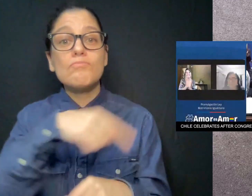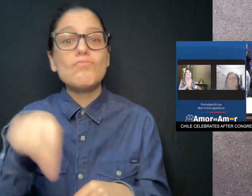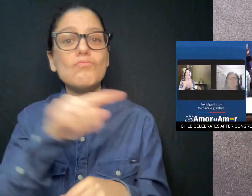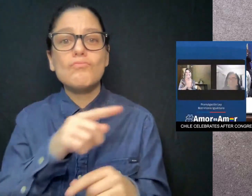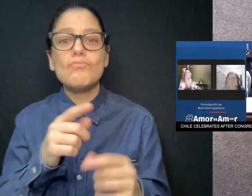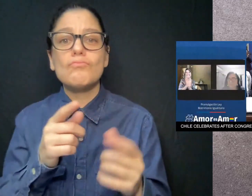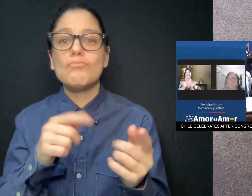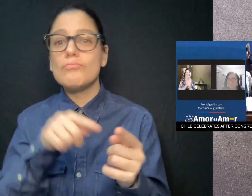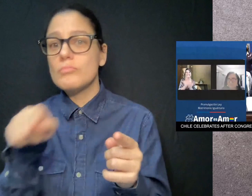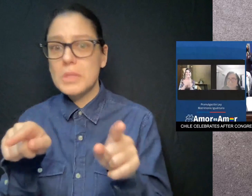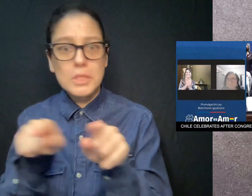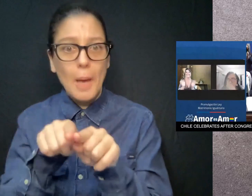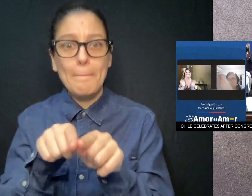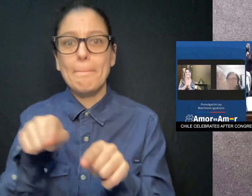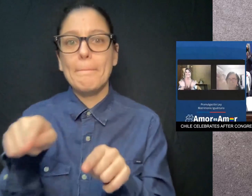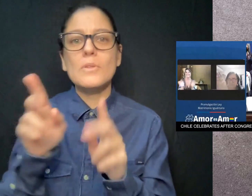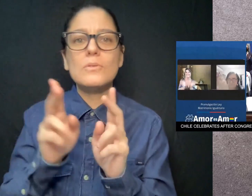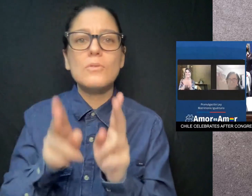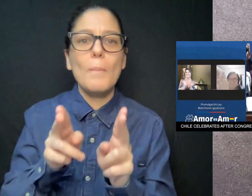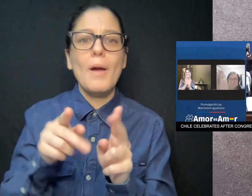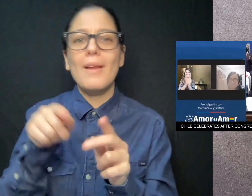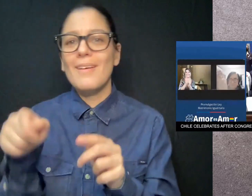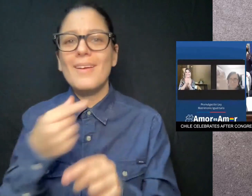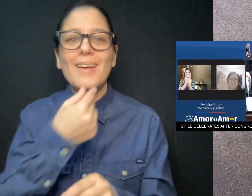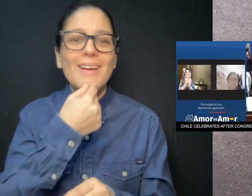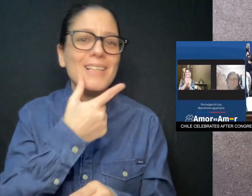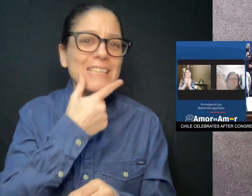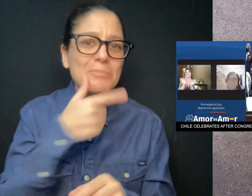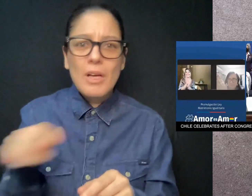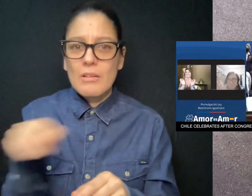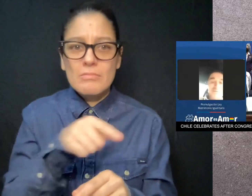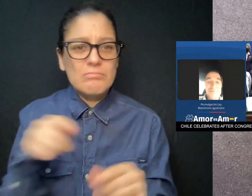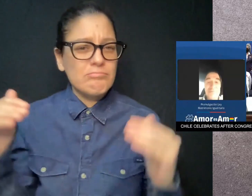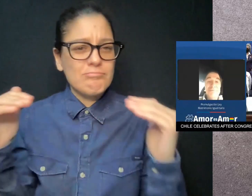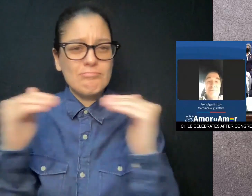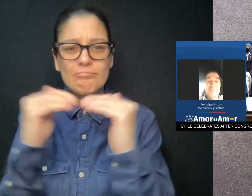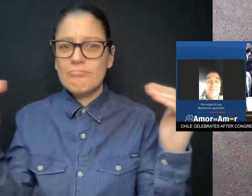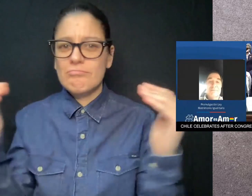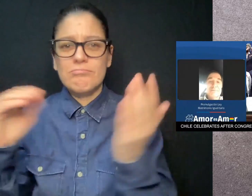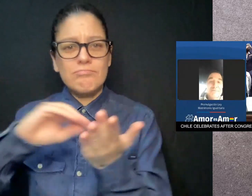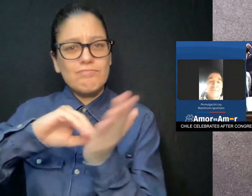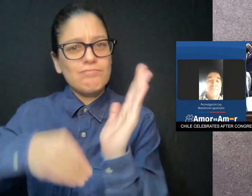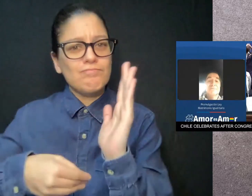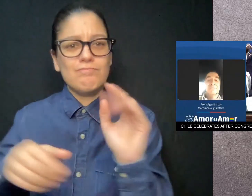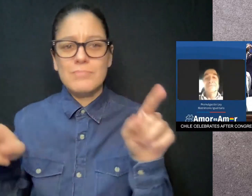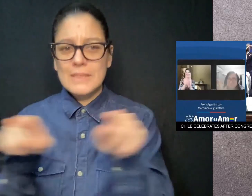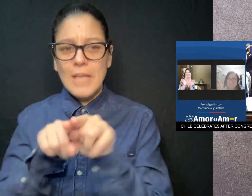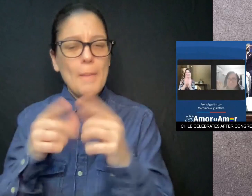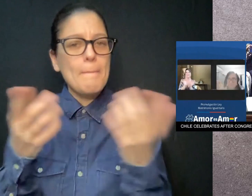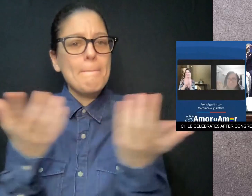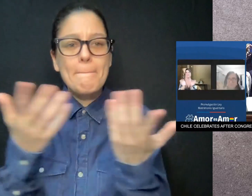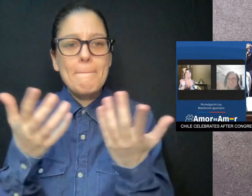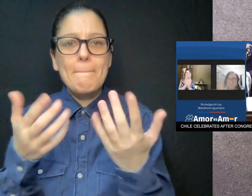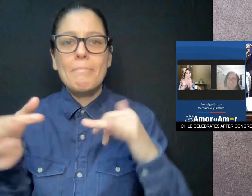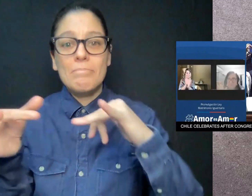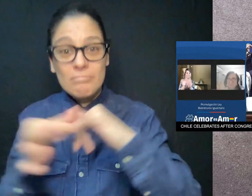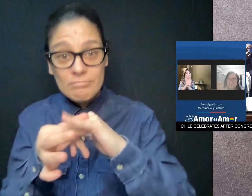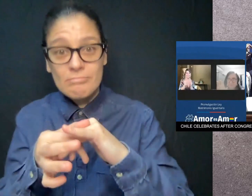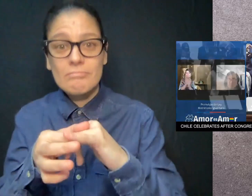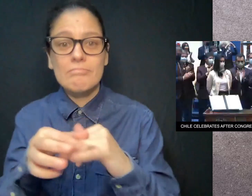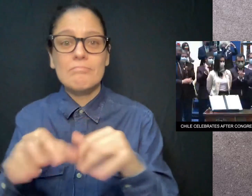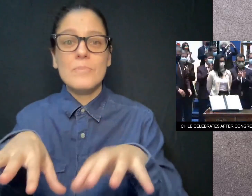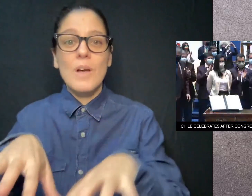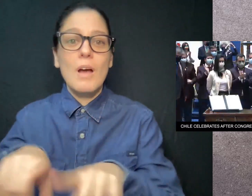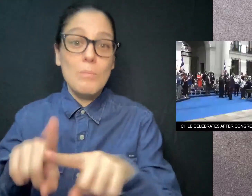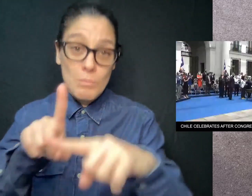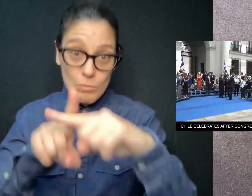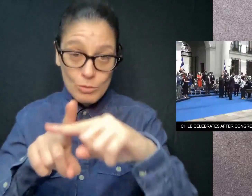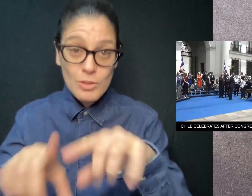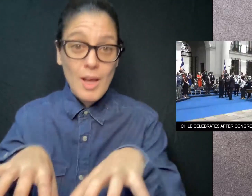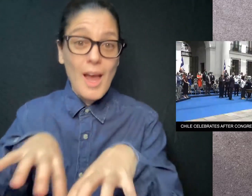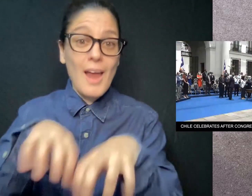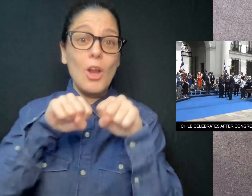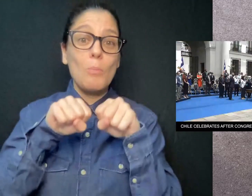same-sex couples now have the same rights as any other couple like marriage and adoption rights